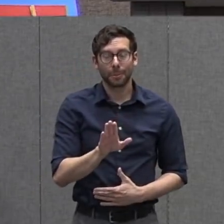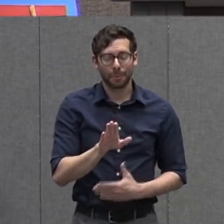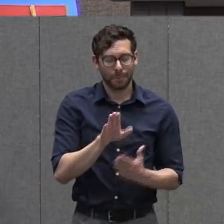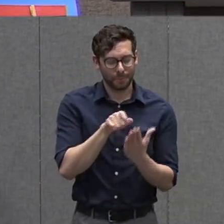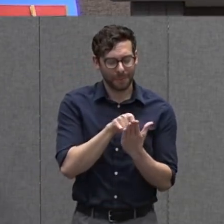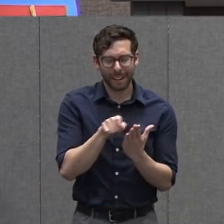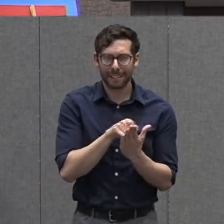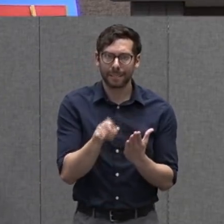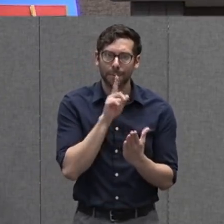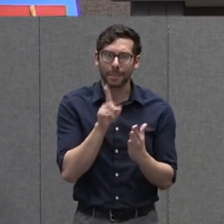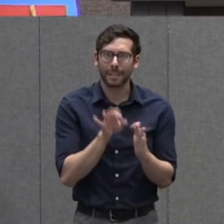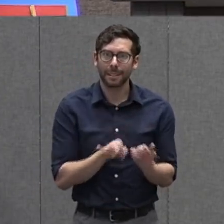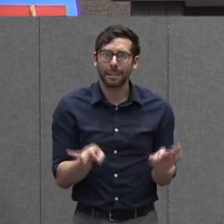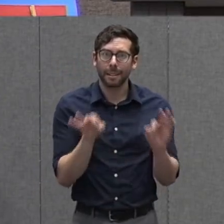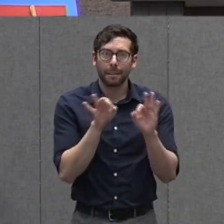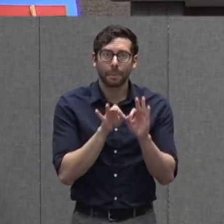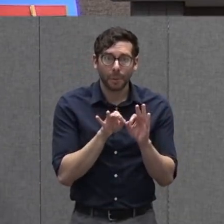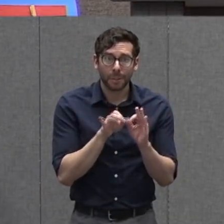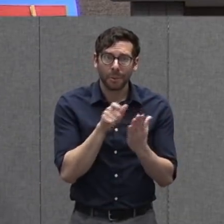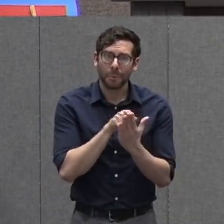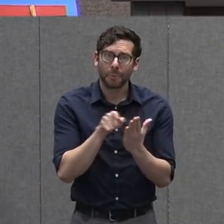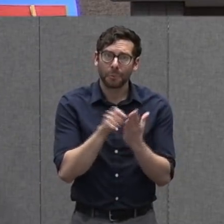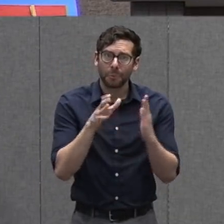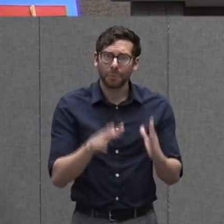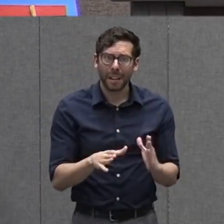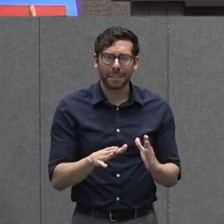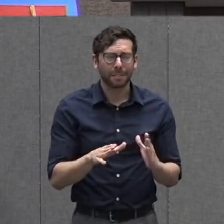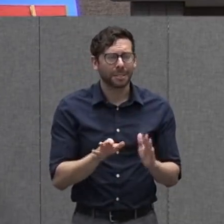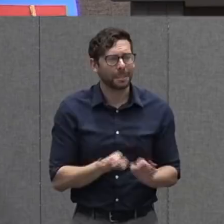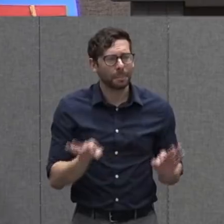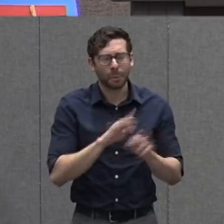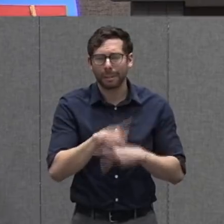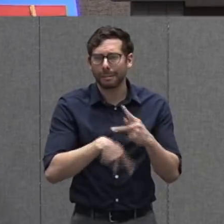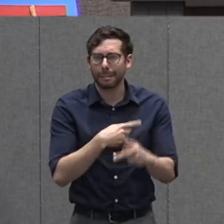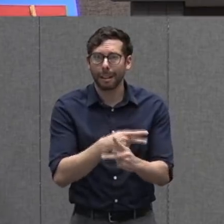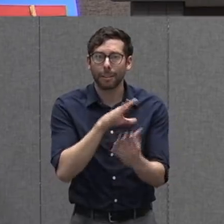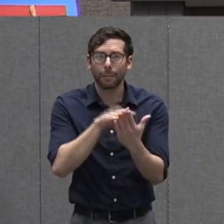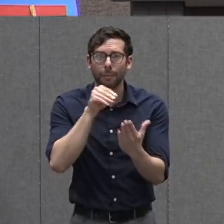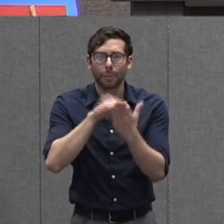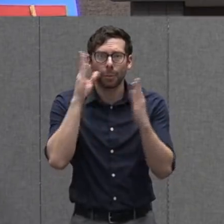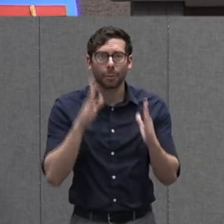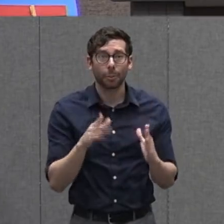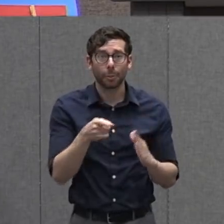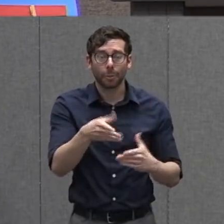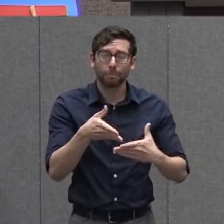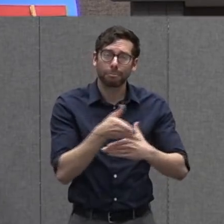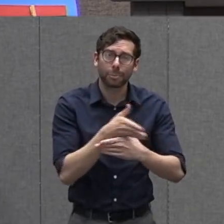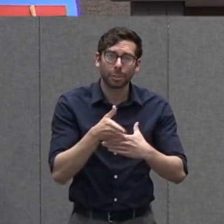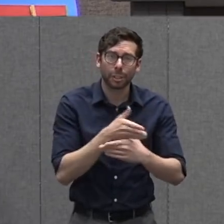because they share all the beautiful ideas in their brain with the world. And there're a lot of ways that you can share that,